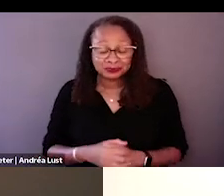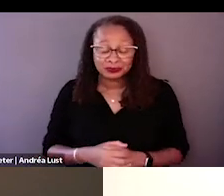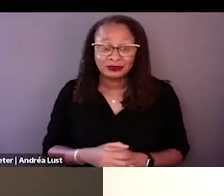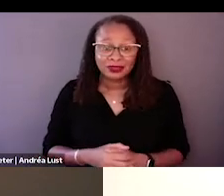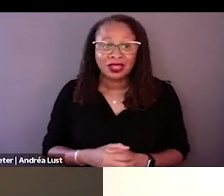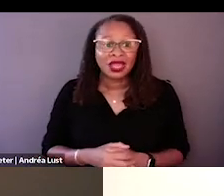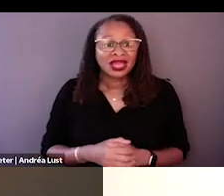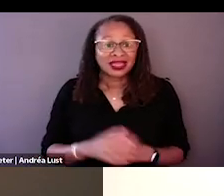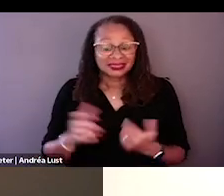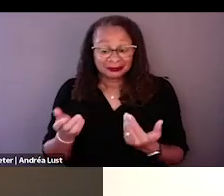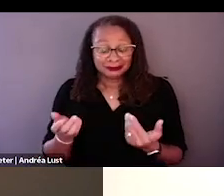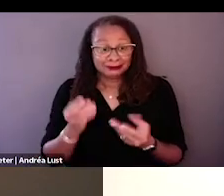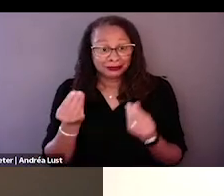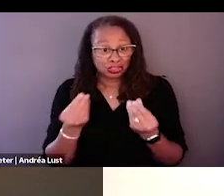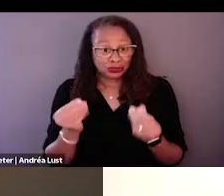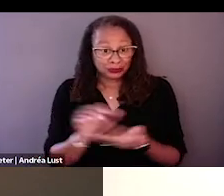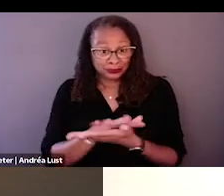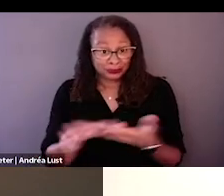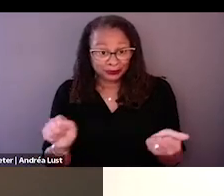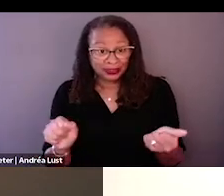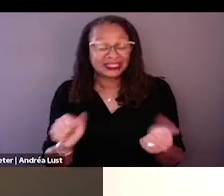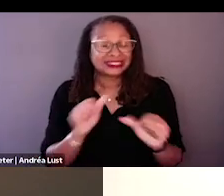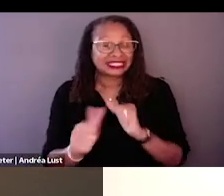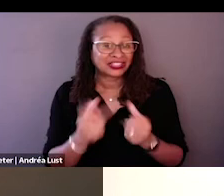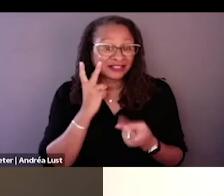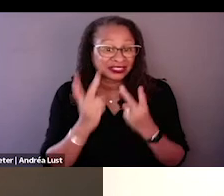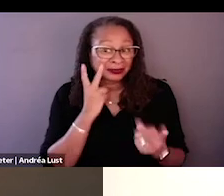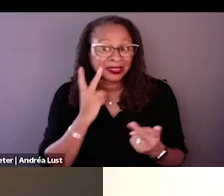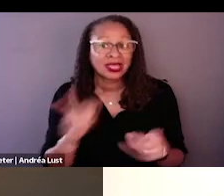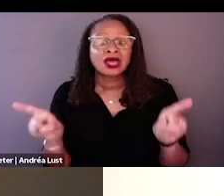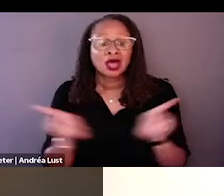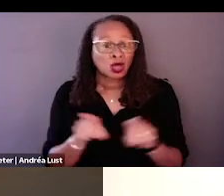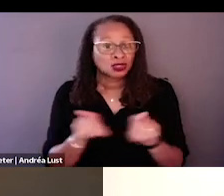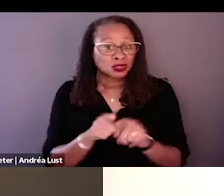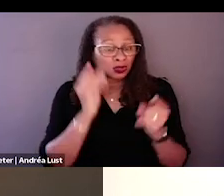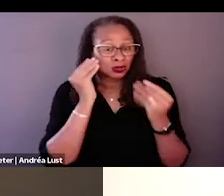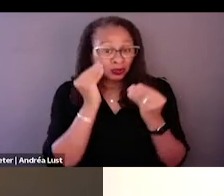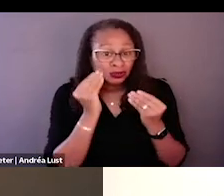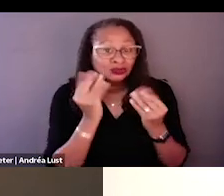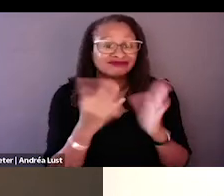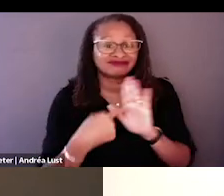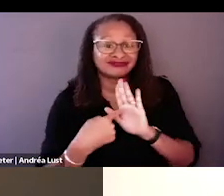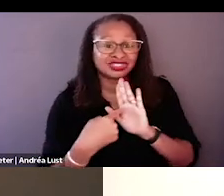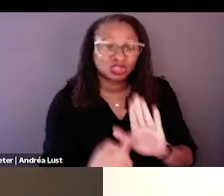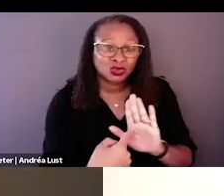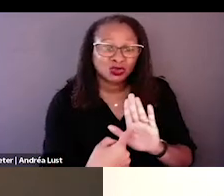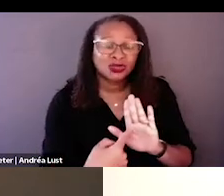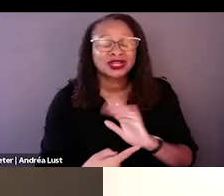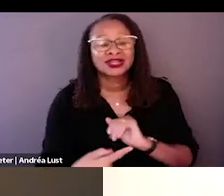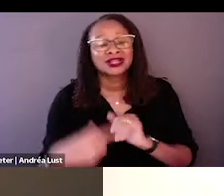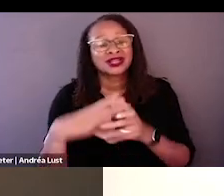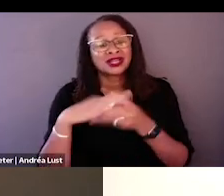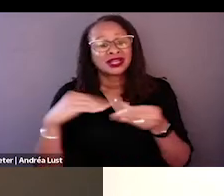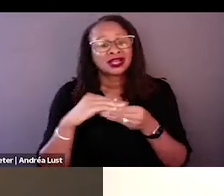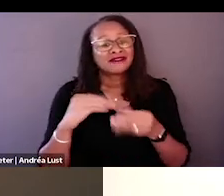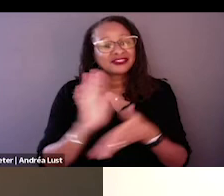If you don't know someone's name, it's very difficult to find other information about someone.